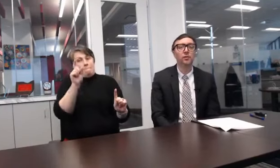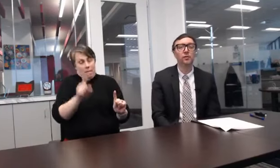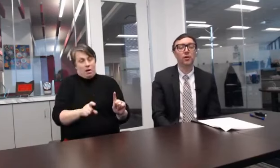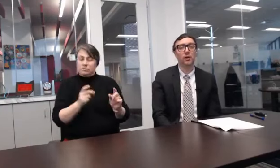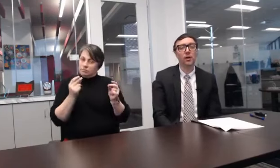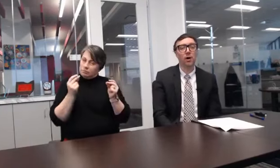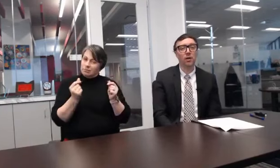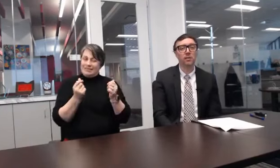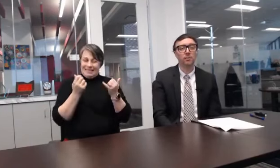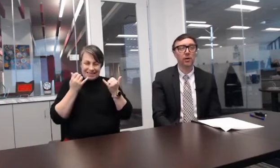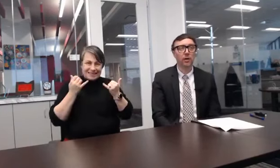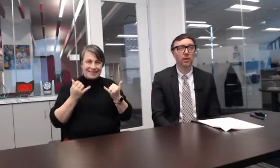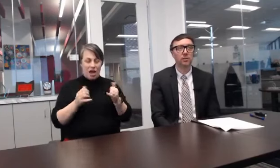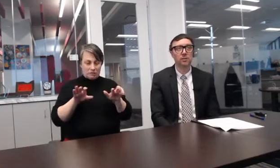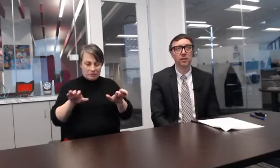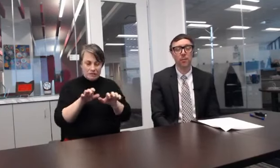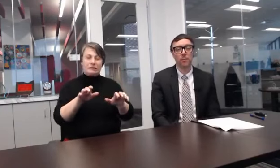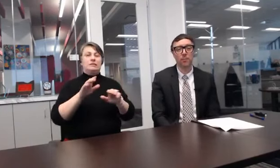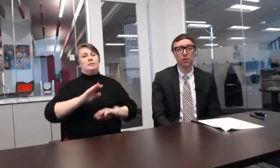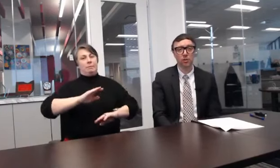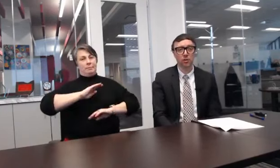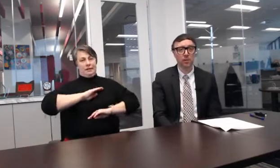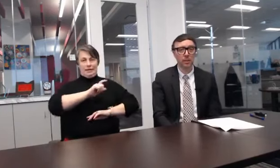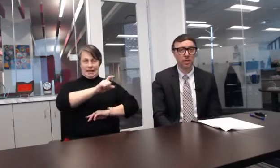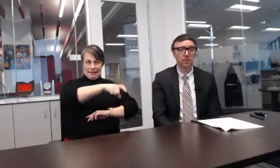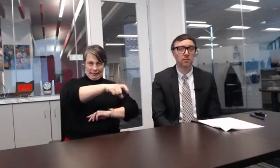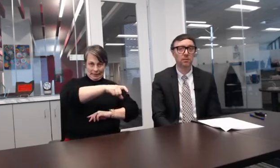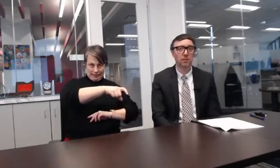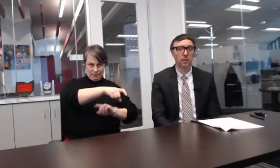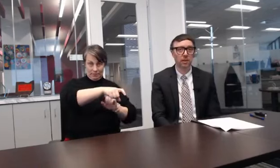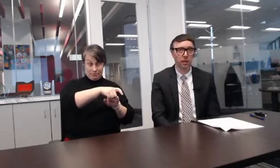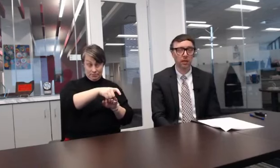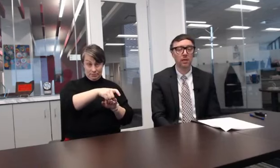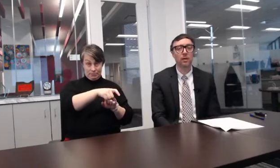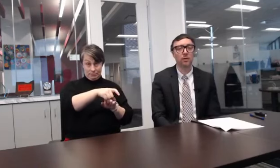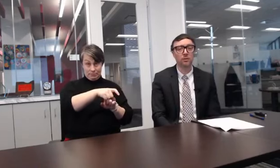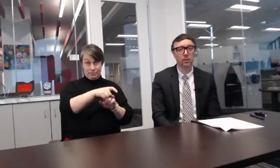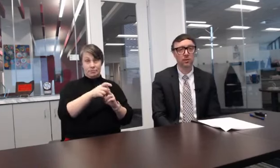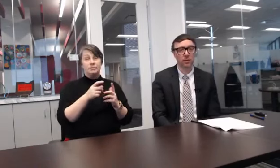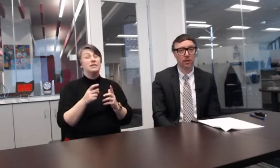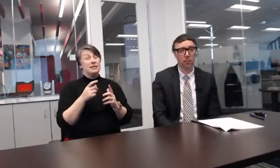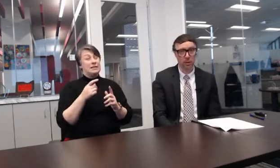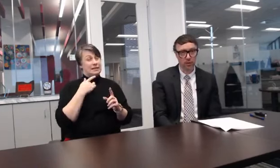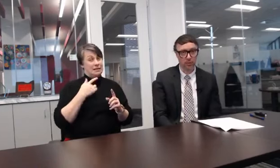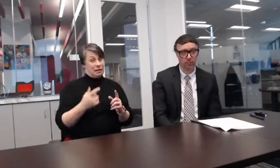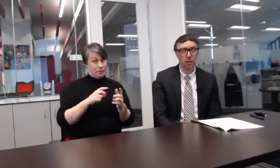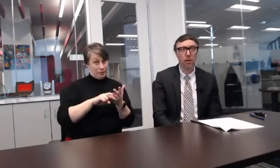So in our experience, that usually means the kid is going to get a waiver.